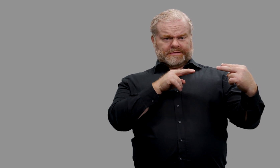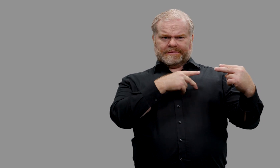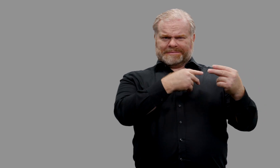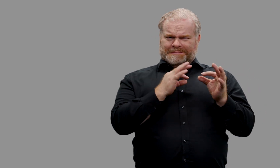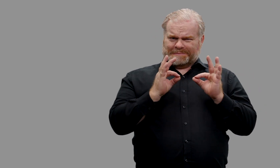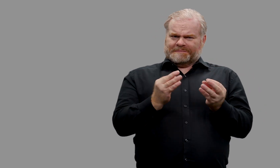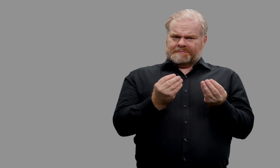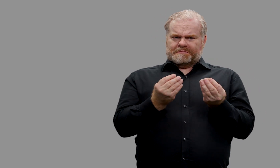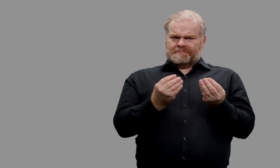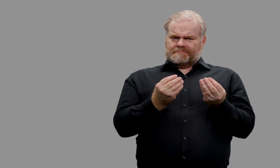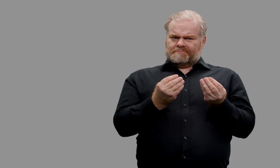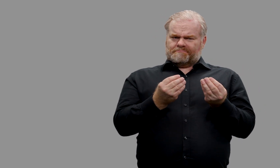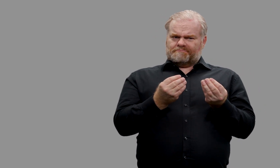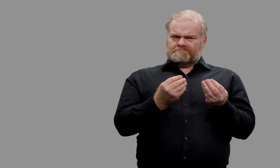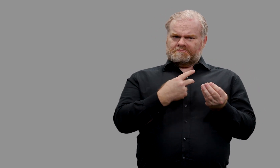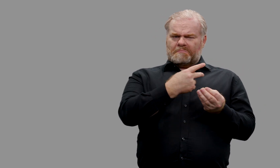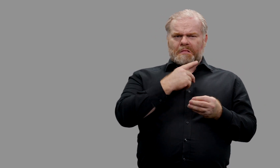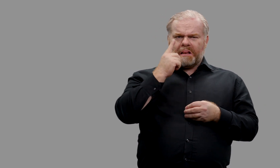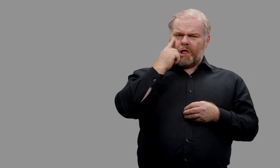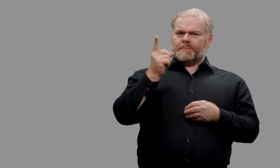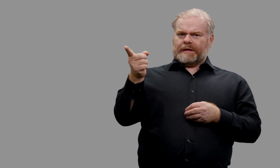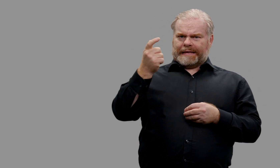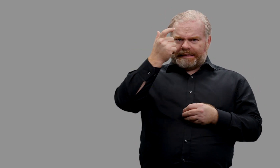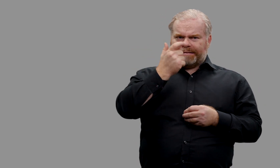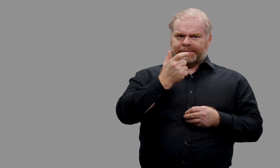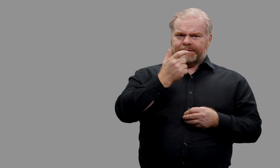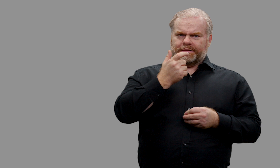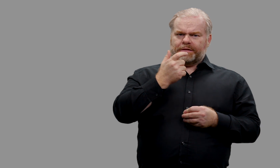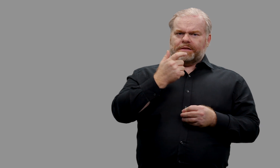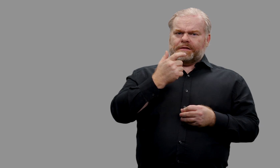and at that moment we both believed that he was serious.